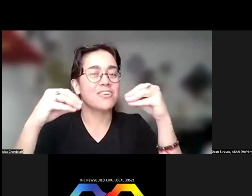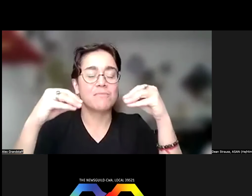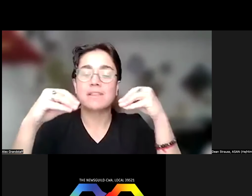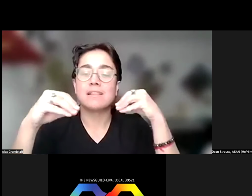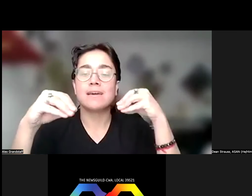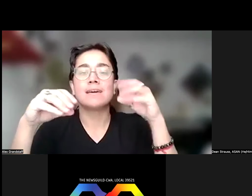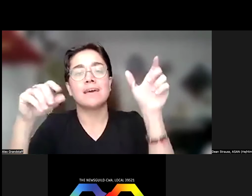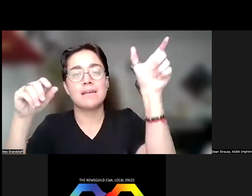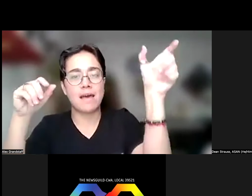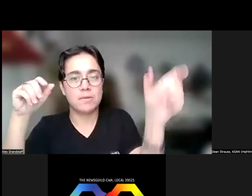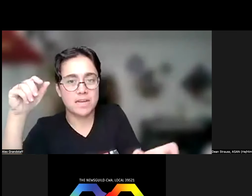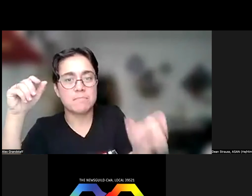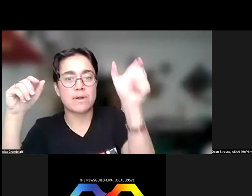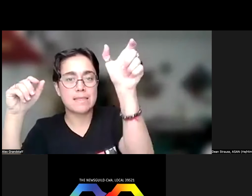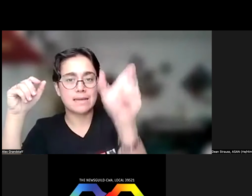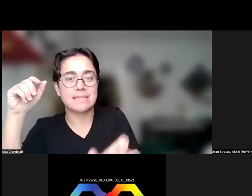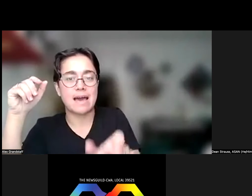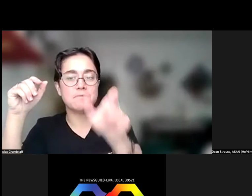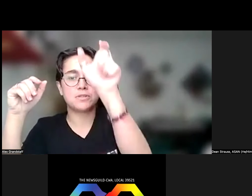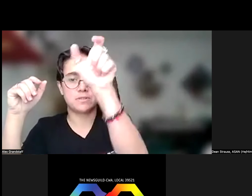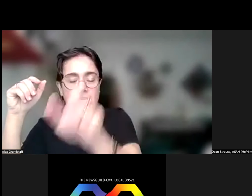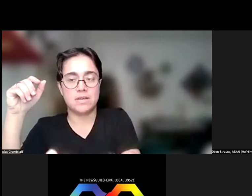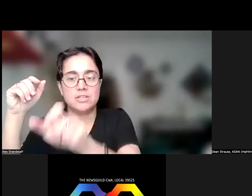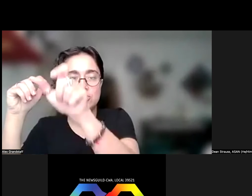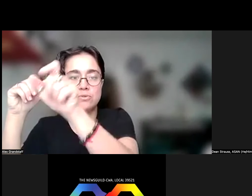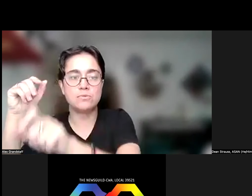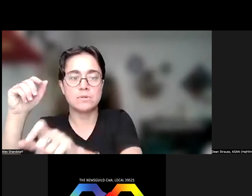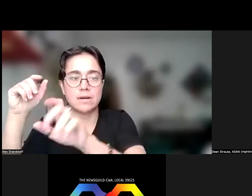like that, talking to representatives that are opposed to the work, might not be on the same